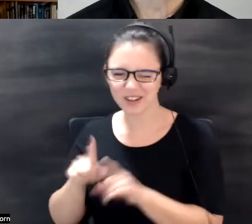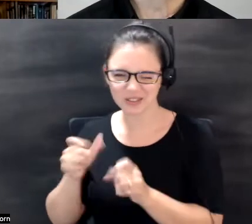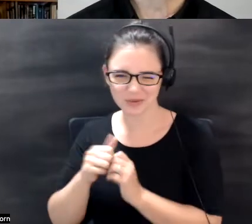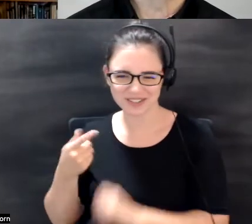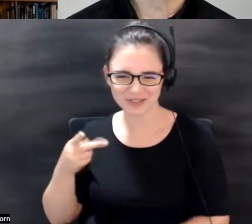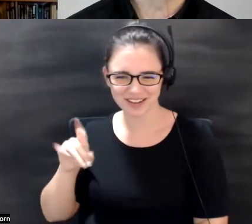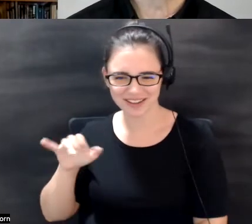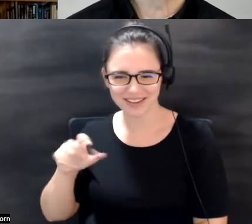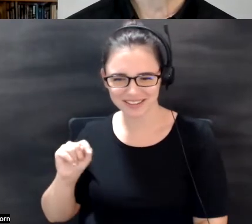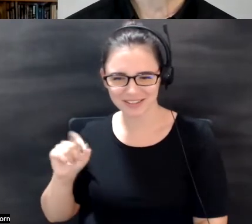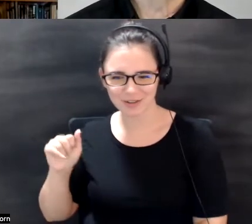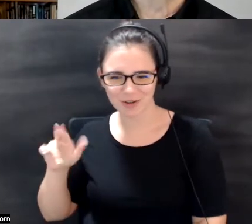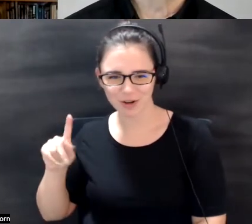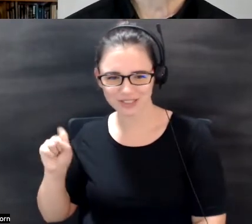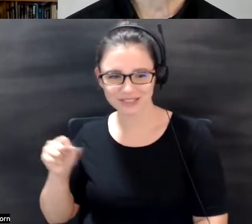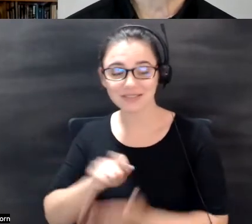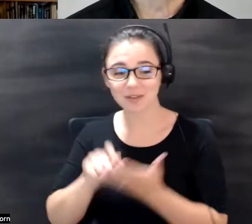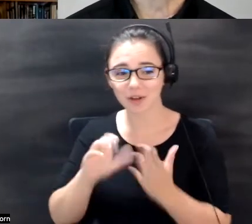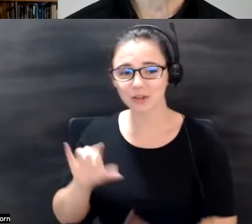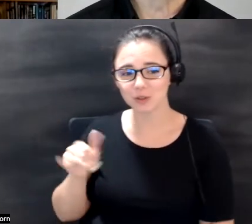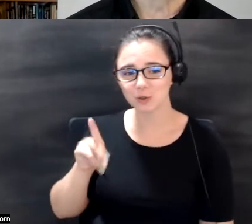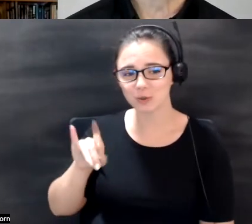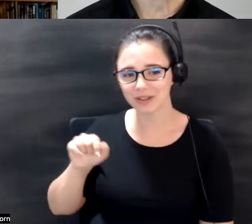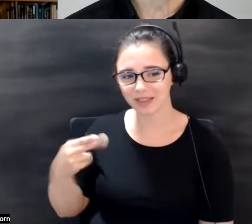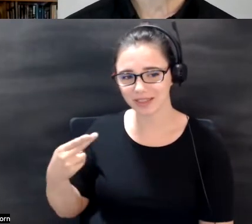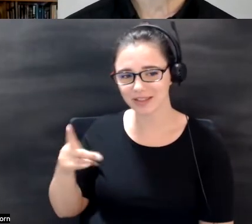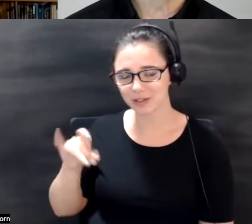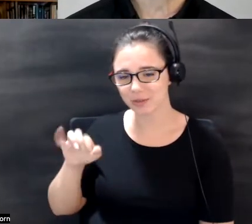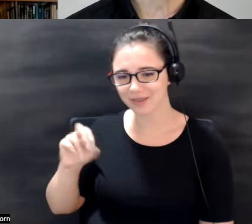author Judith Dickerman Nelson; and ASL interpreter Elizabeth.